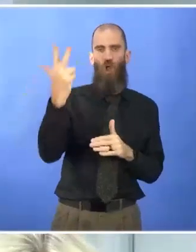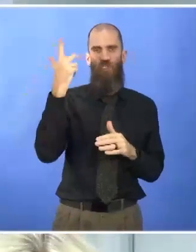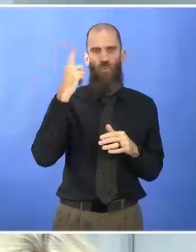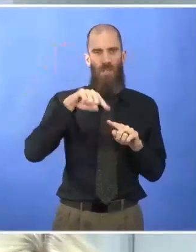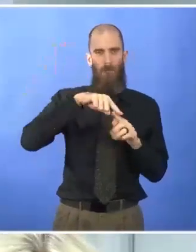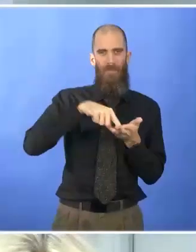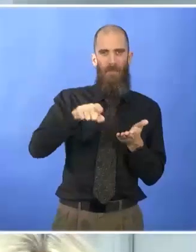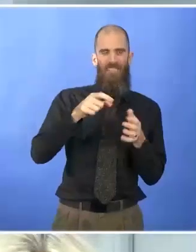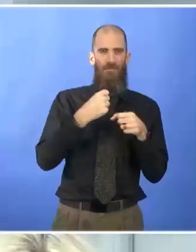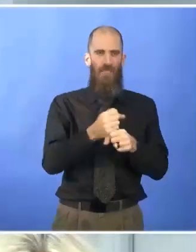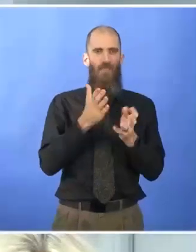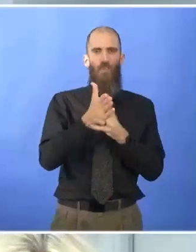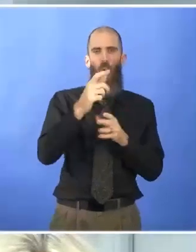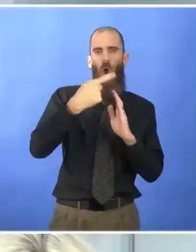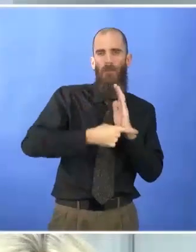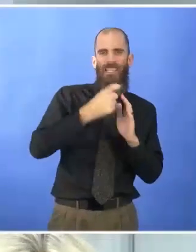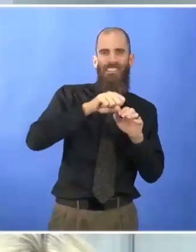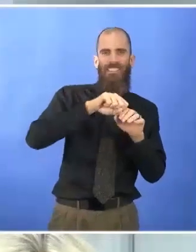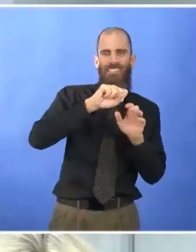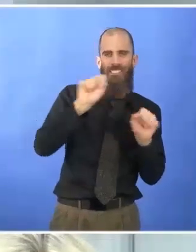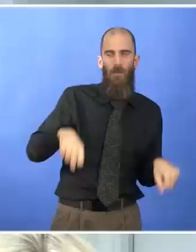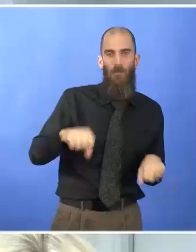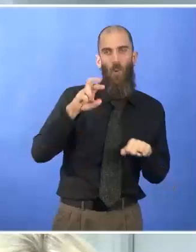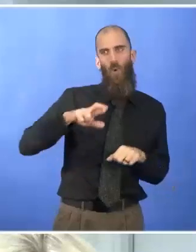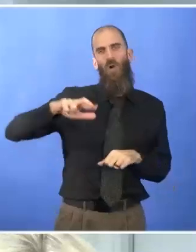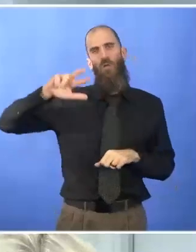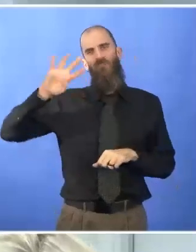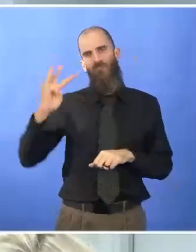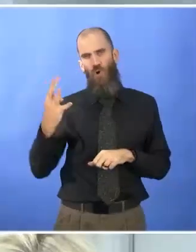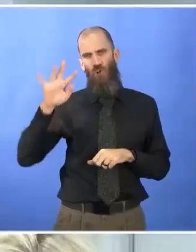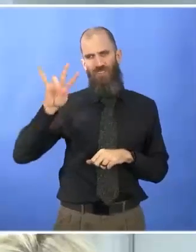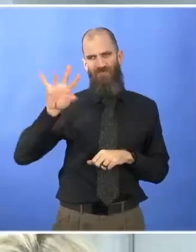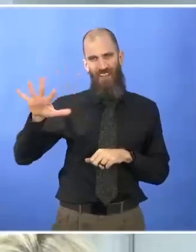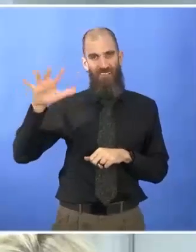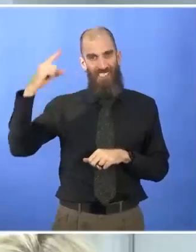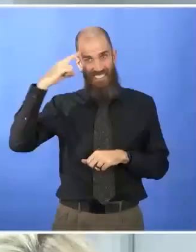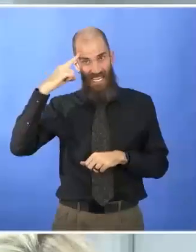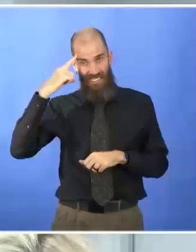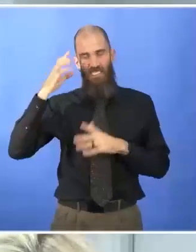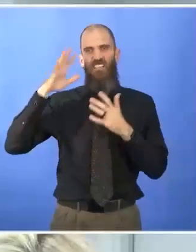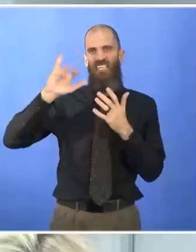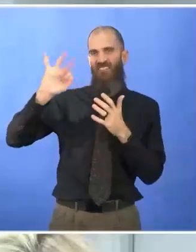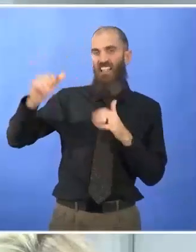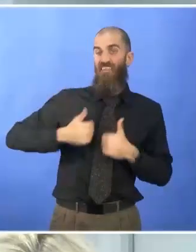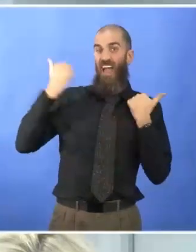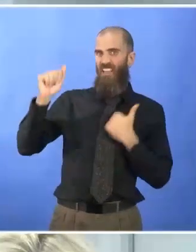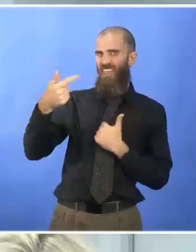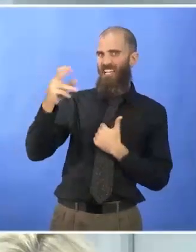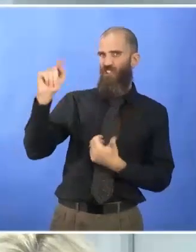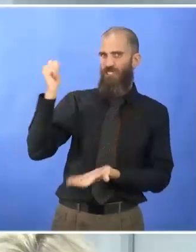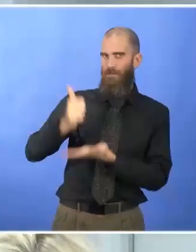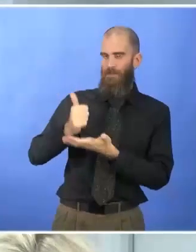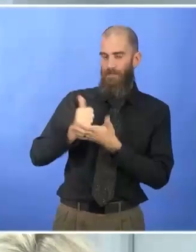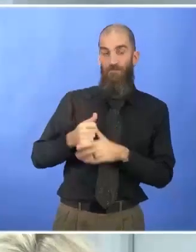AGENT'S ASSISTANCE. THE DEFINITIONS OF JAIL AND PRISON INCLUDE EVERY TYPE OF FACILITY WHERE INDIVIDUALS CAN